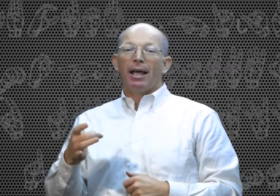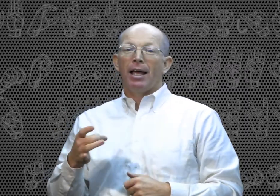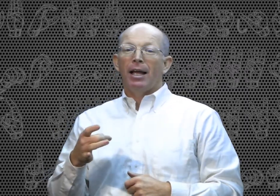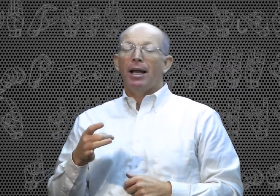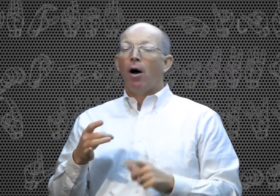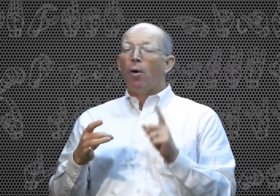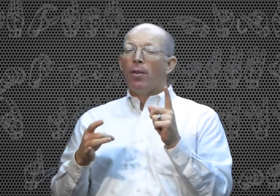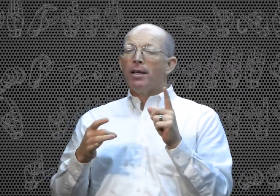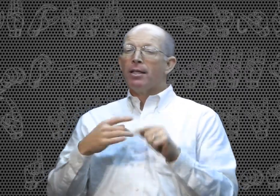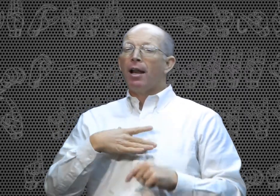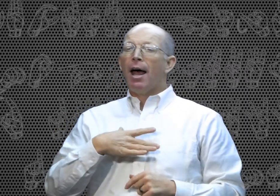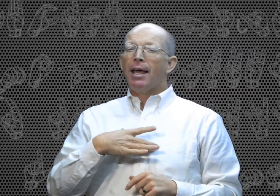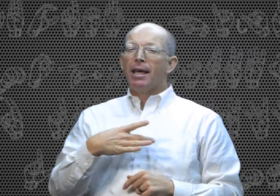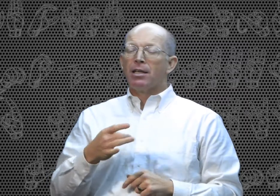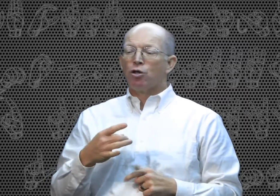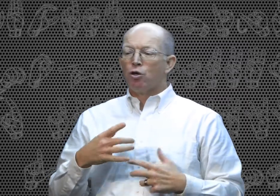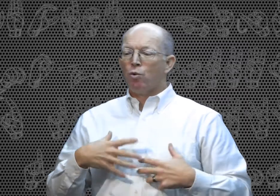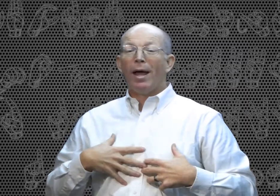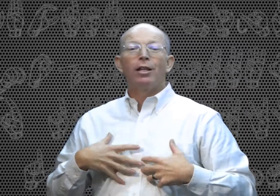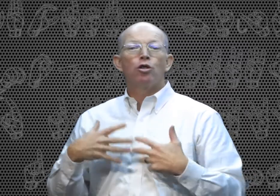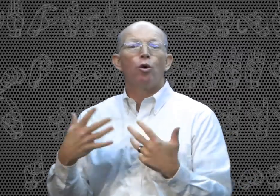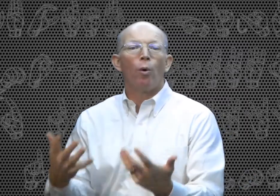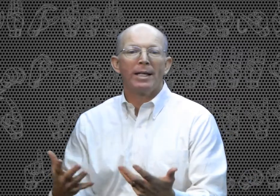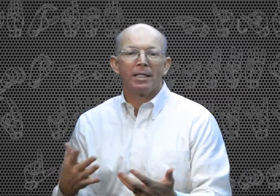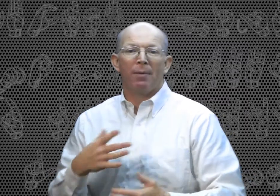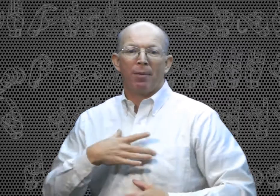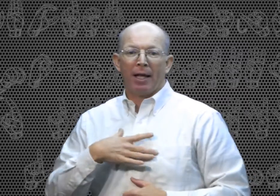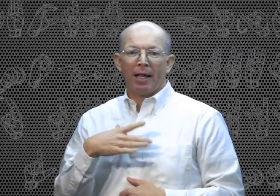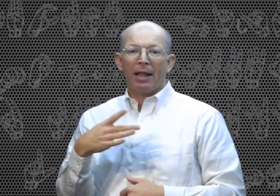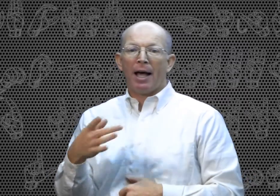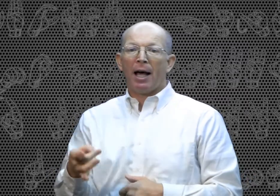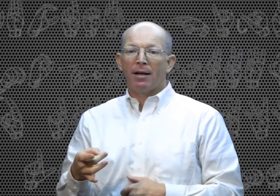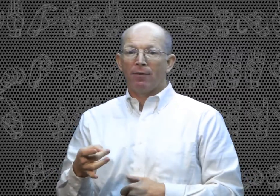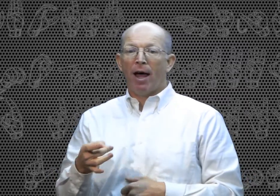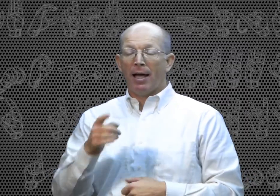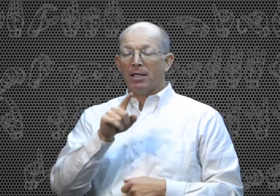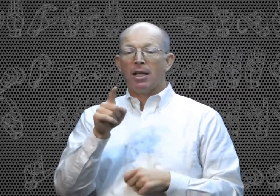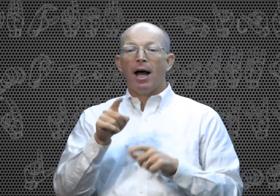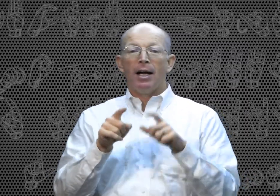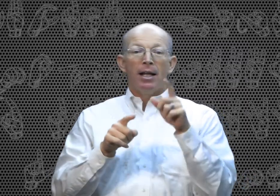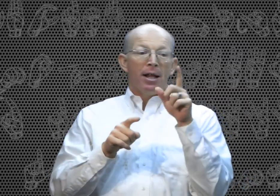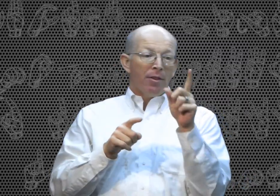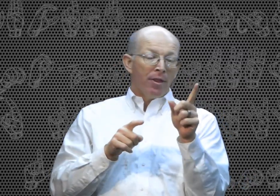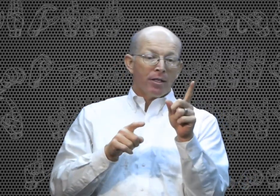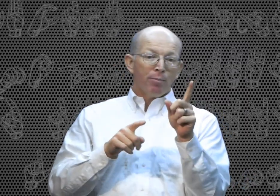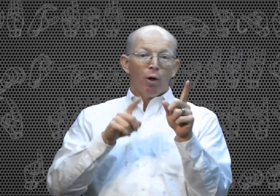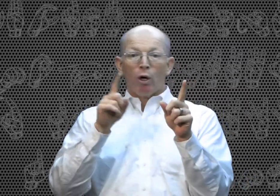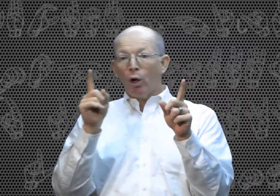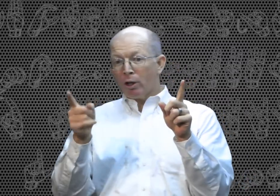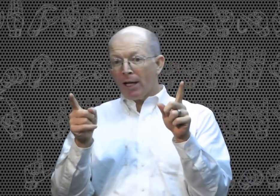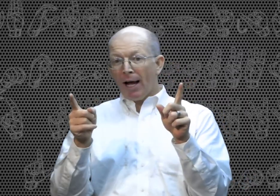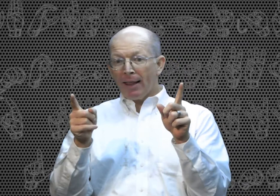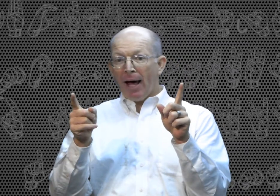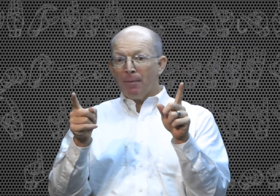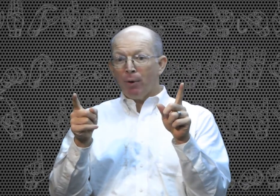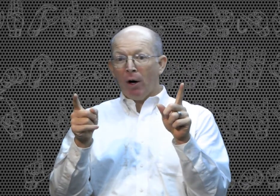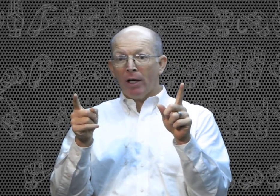LIKE - Now LIKE is to enjoy something. That kind of LIKE. It's not, this book looks LIKE that book.